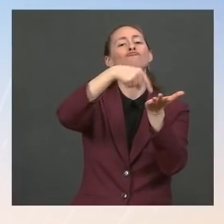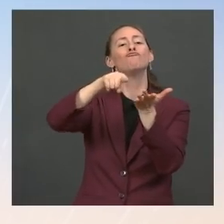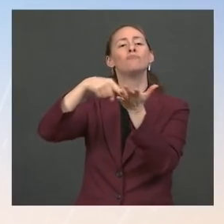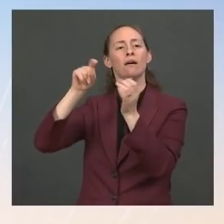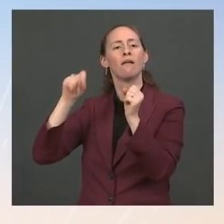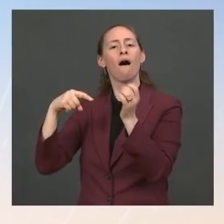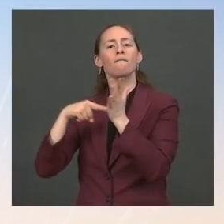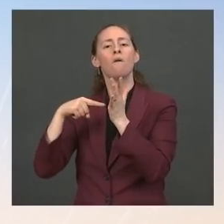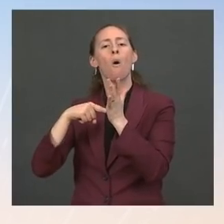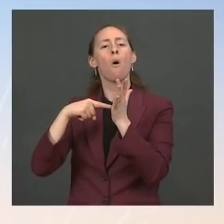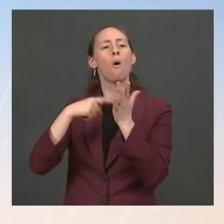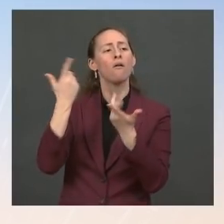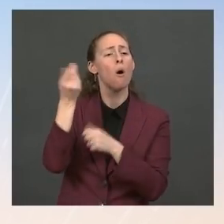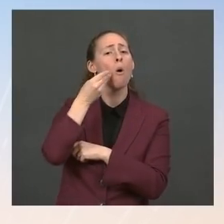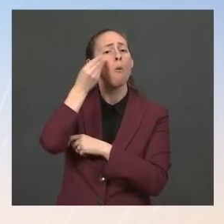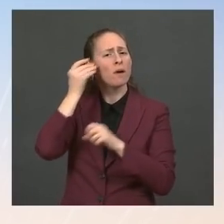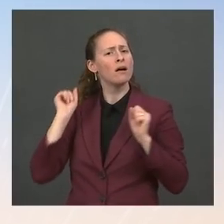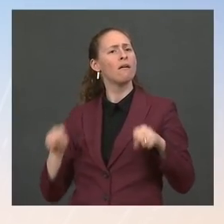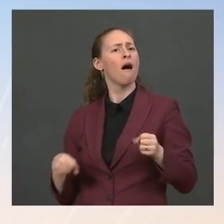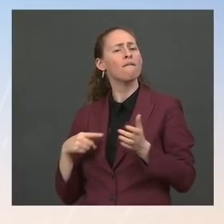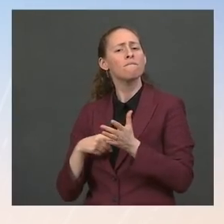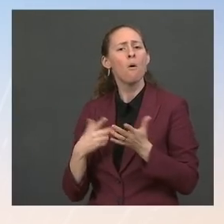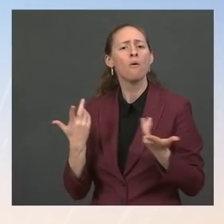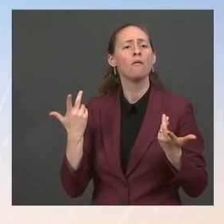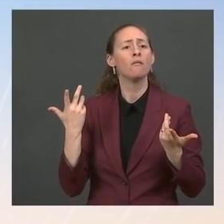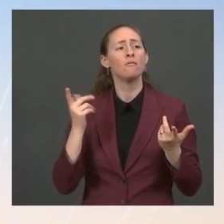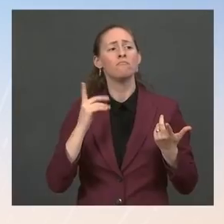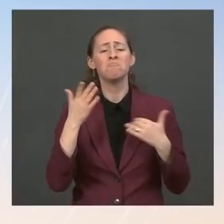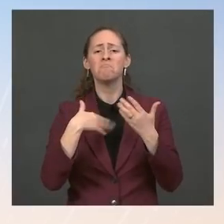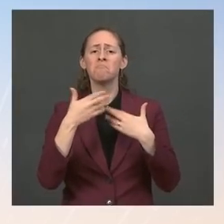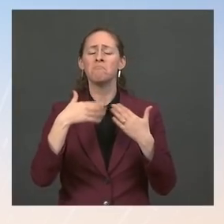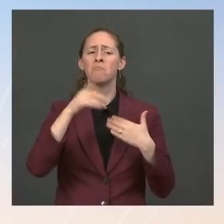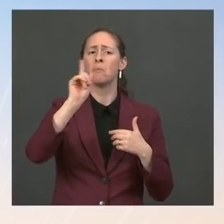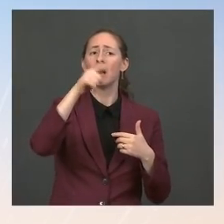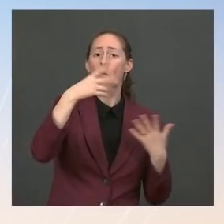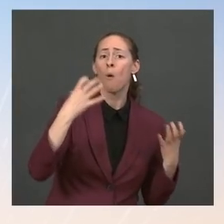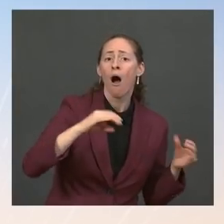And we won't be able to save American -- Americans thousands of dollars by negotiating prescription drug prices.